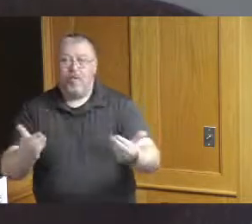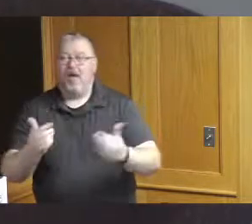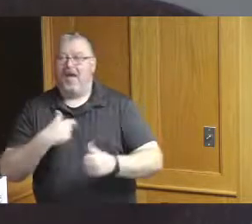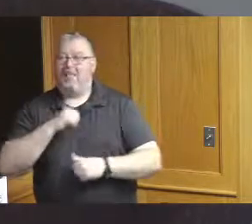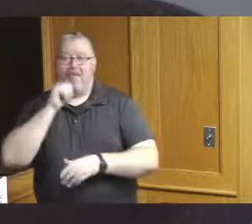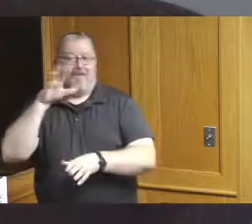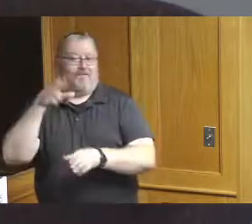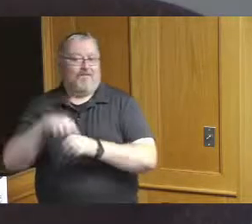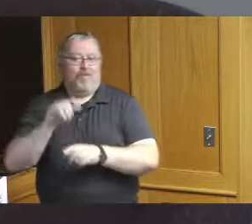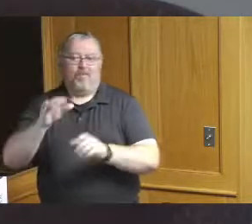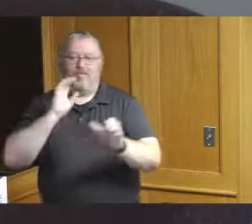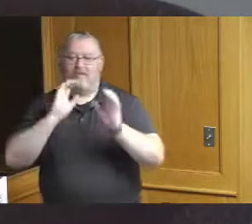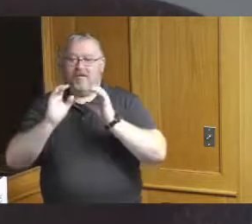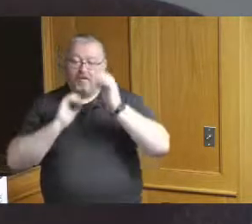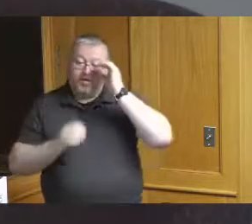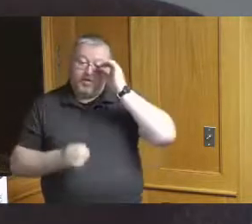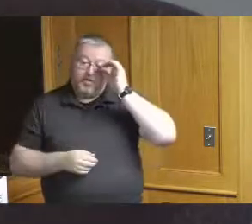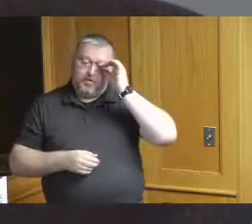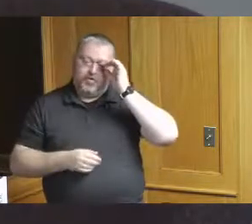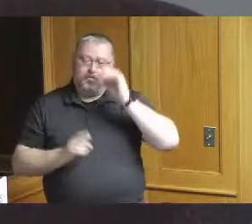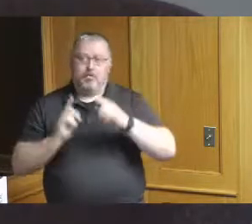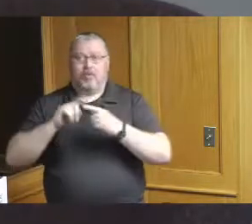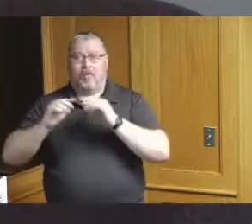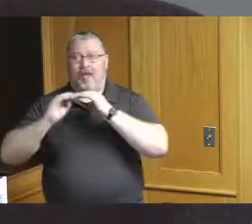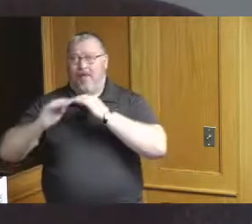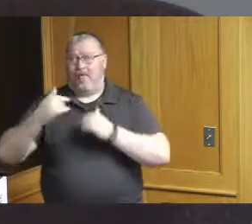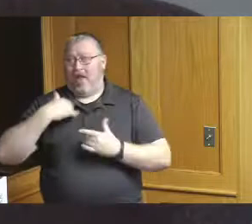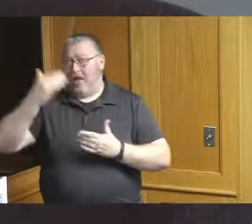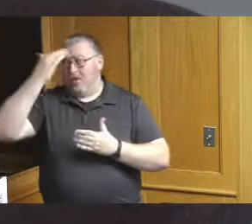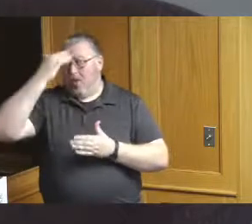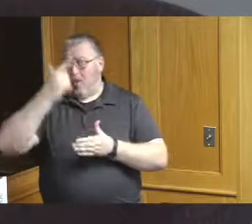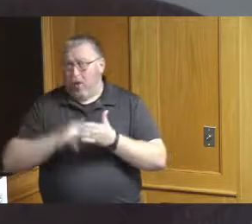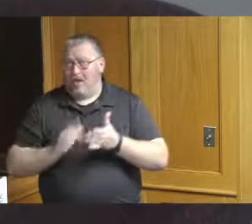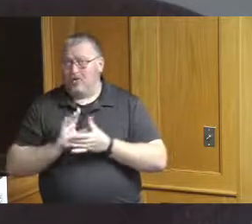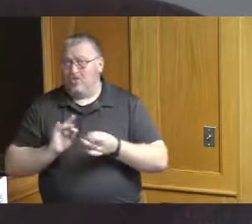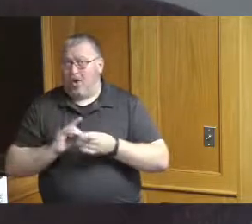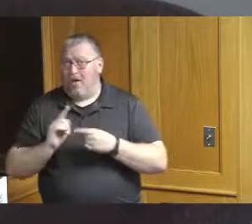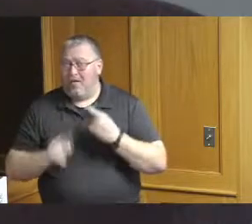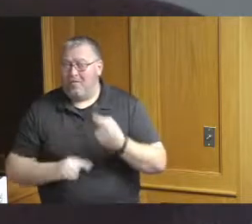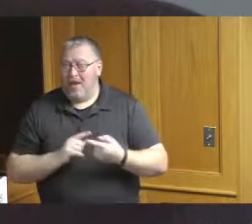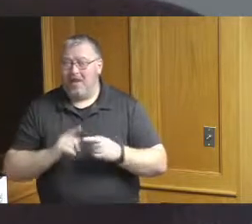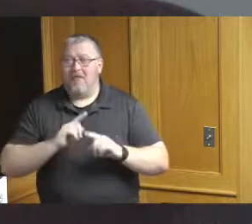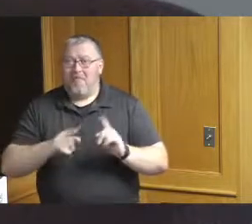those conversations to at the extent that i know what's being talked about but i sure do hope that